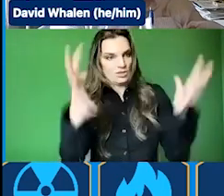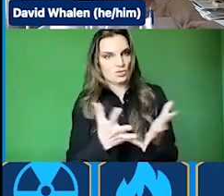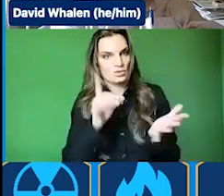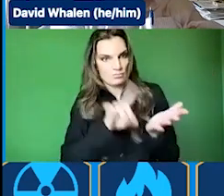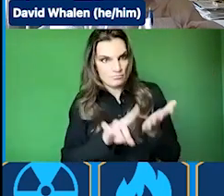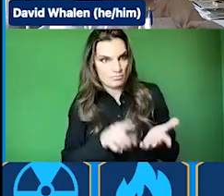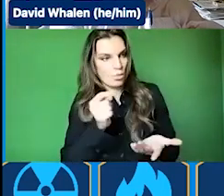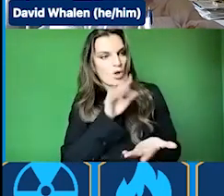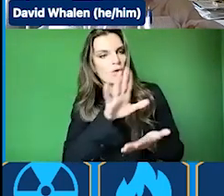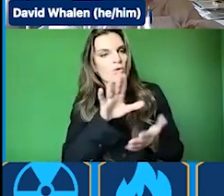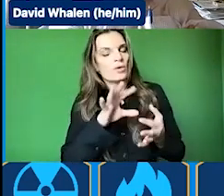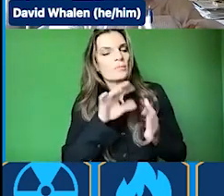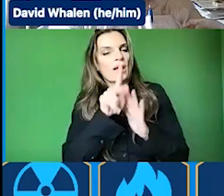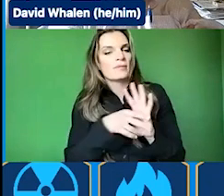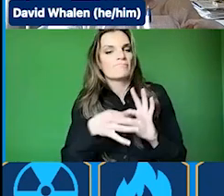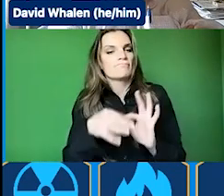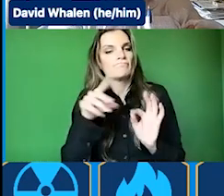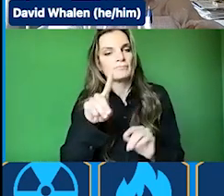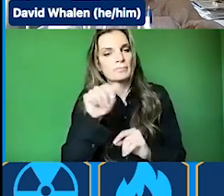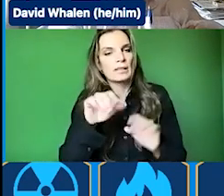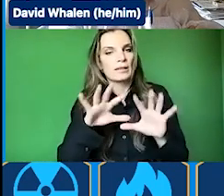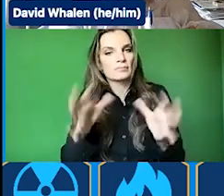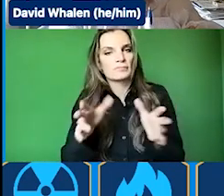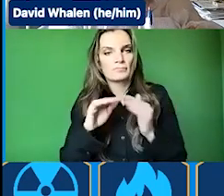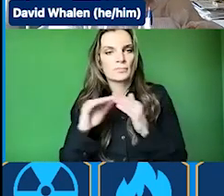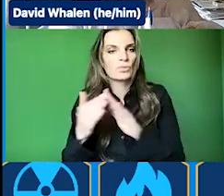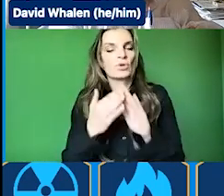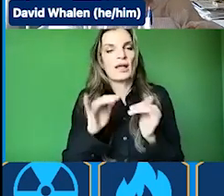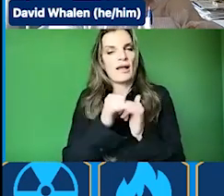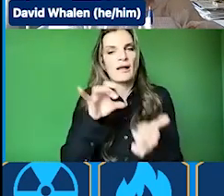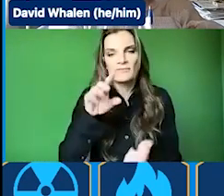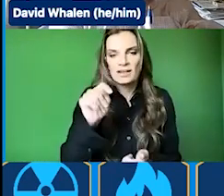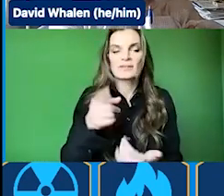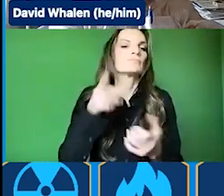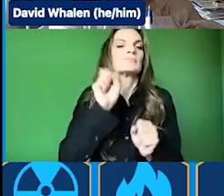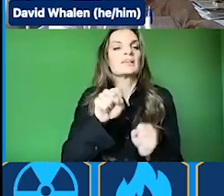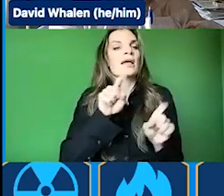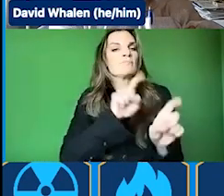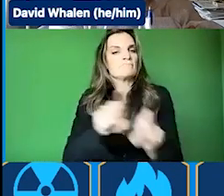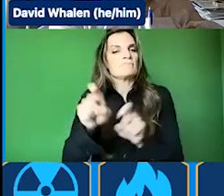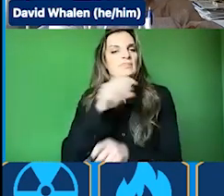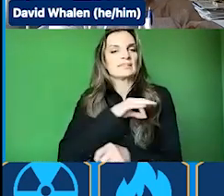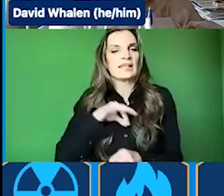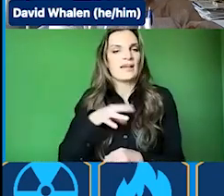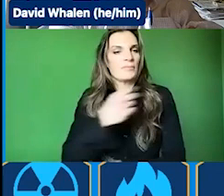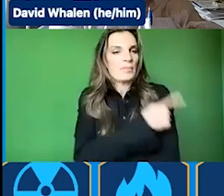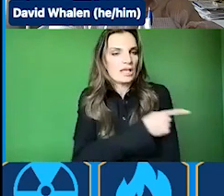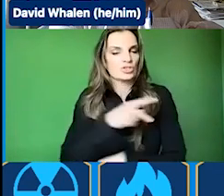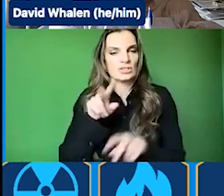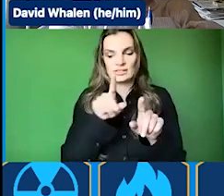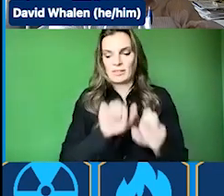not encoded in policy but maybe taking place of surveys of both staff and patients. And through those surveys as well as input